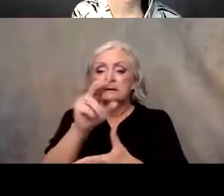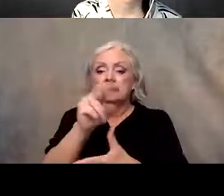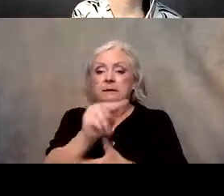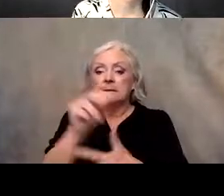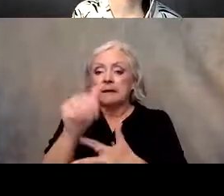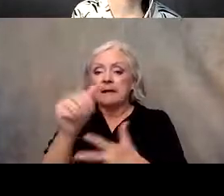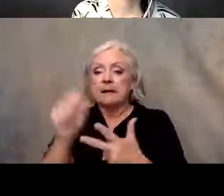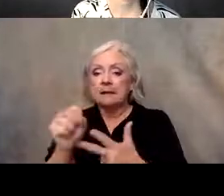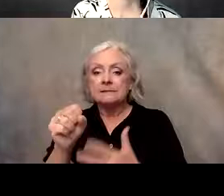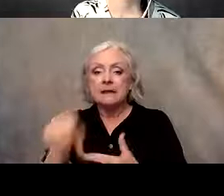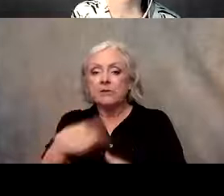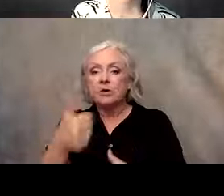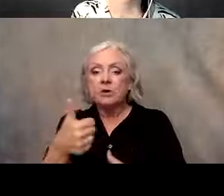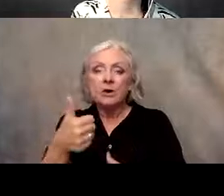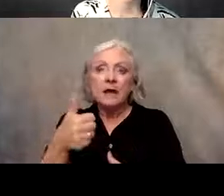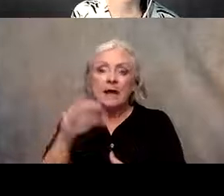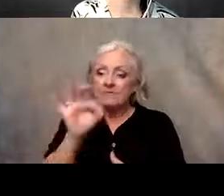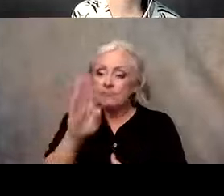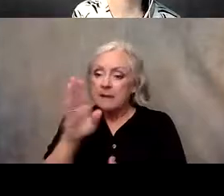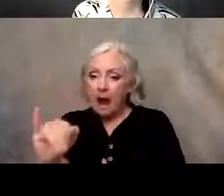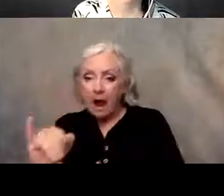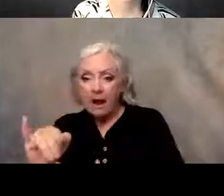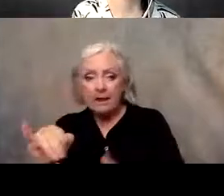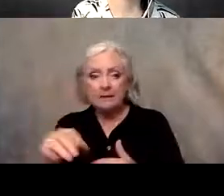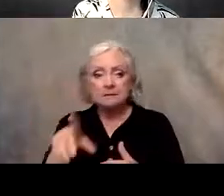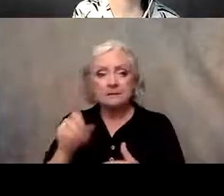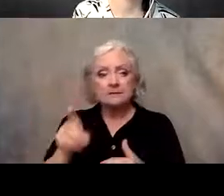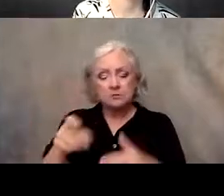and making sure that you define those, particularly because in some instances